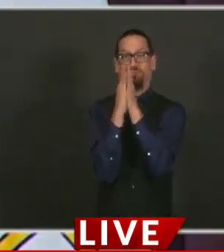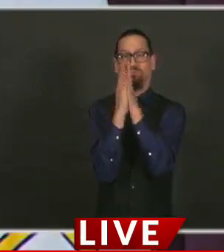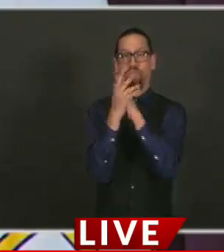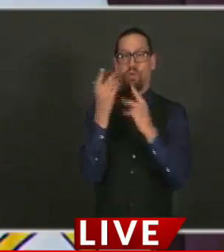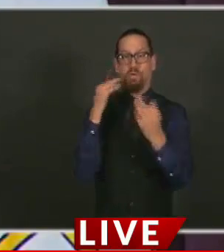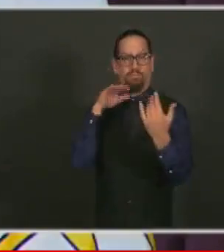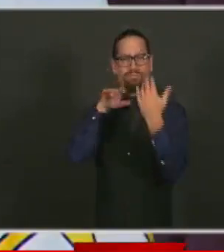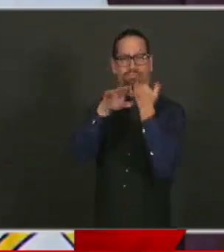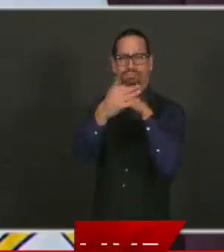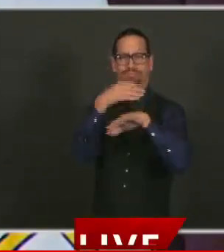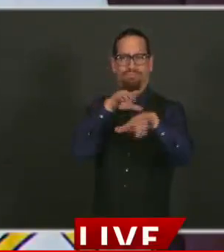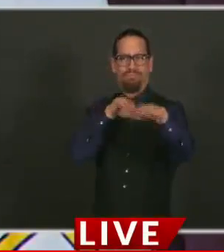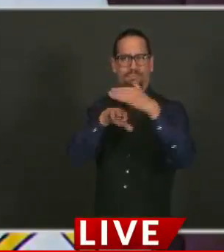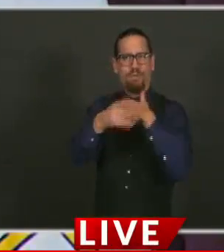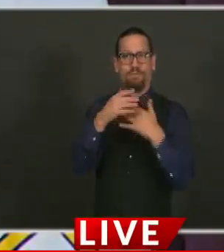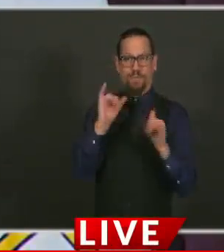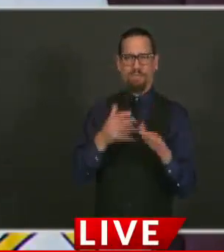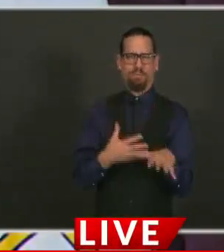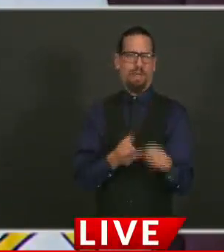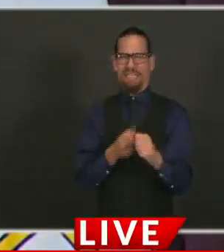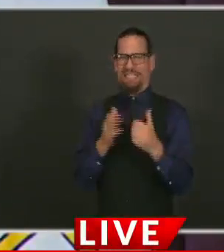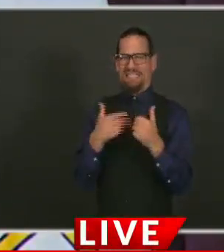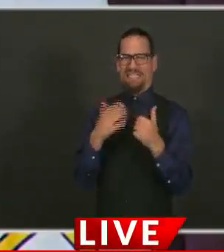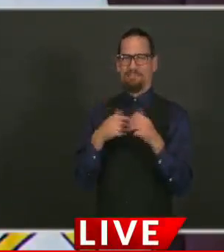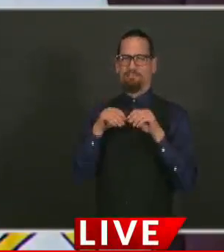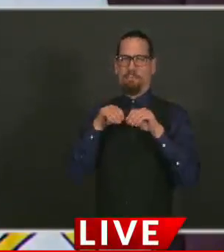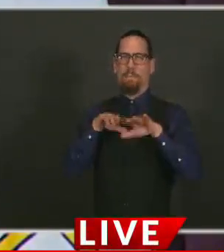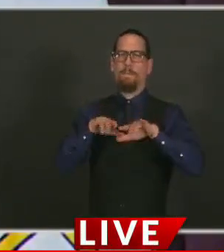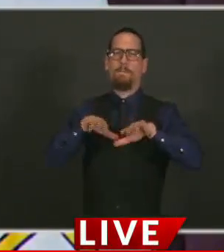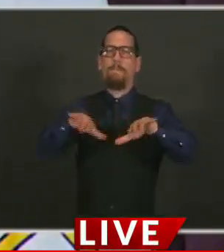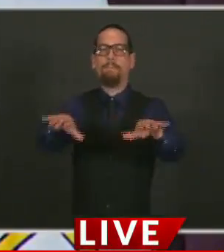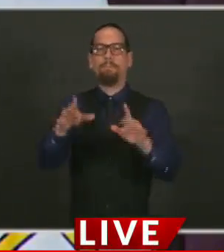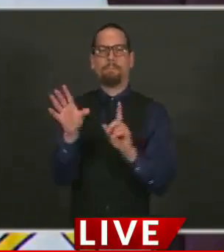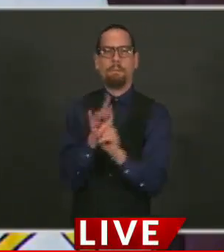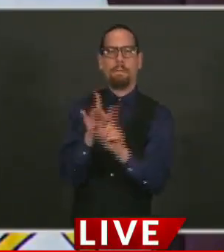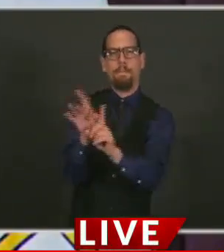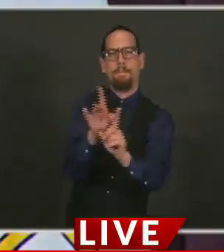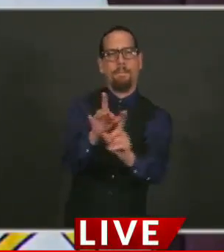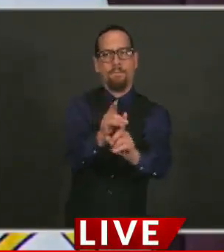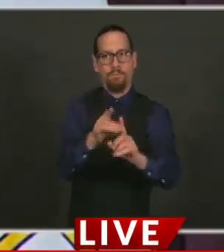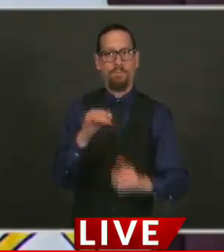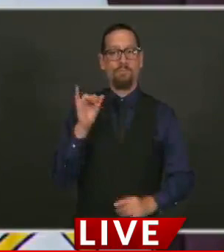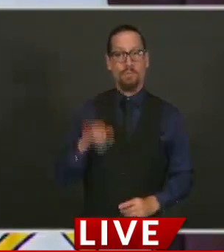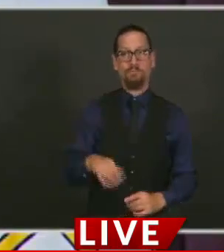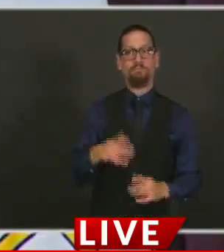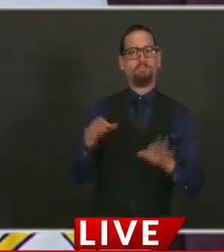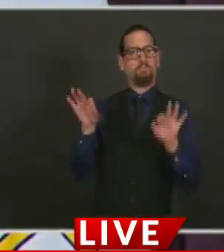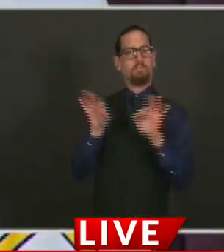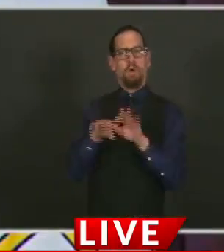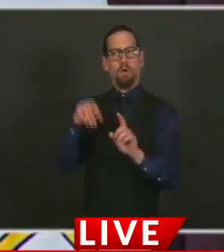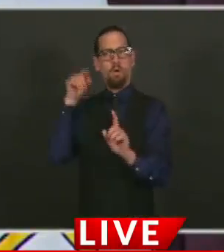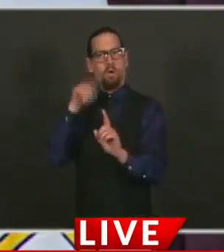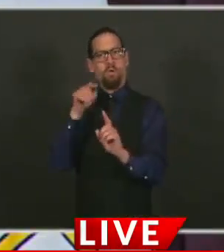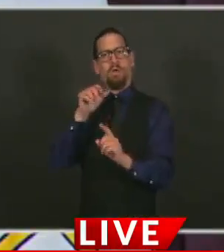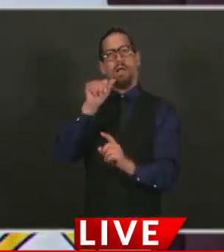IS POOR, INDOORS, PEOPLE ARE CROWDING, A KEY COMPONENT IS PAYING CLOSER ATTENTION TO THE